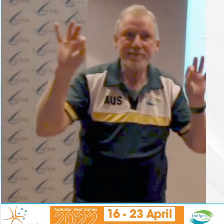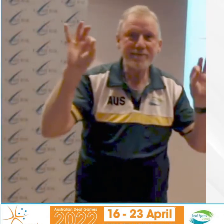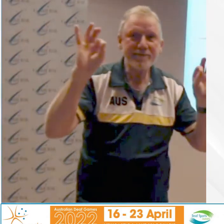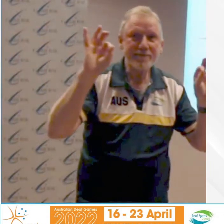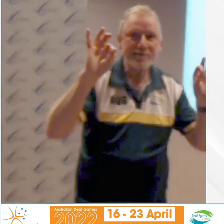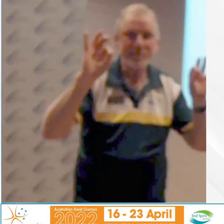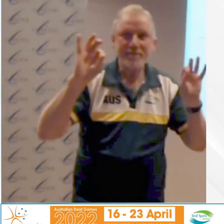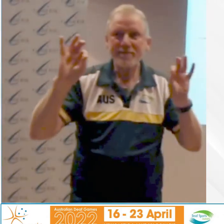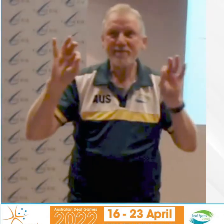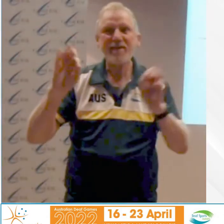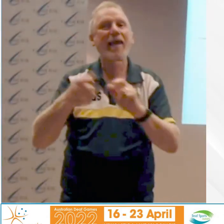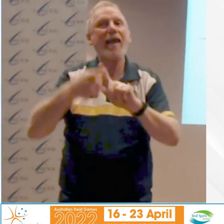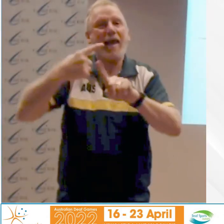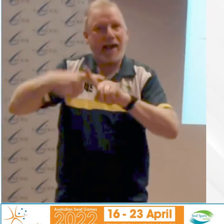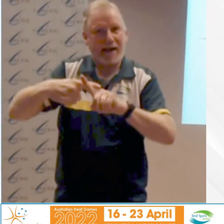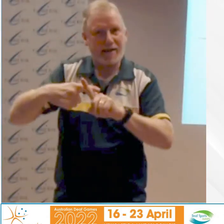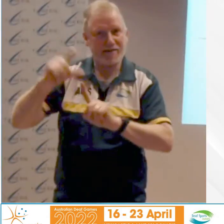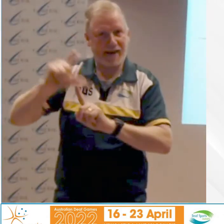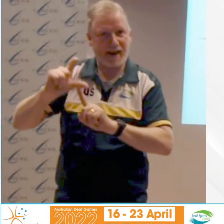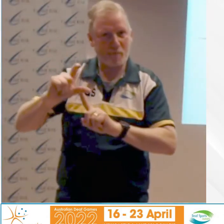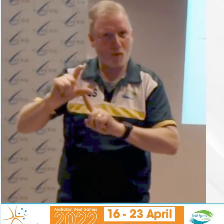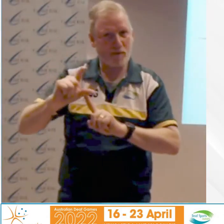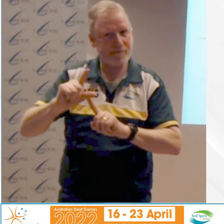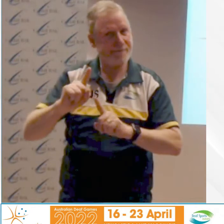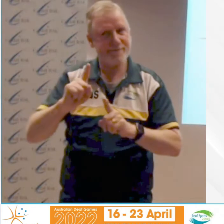no oh we've got an ex Canberan